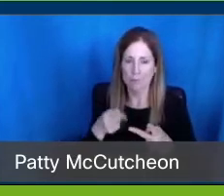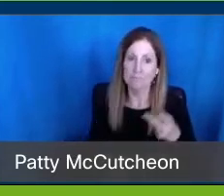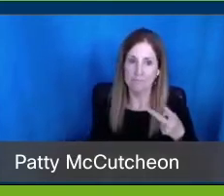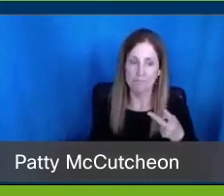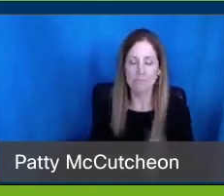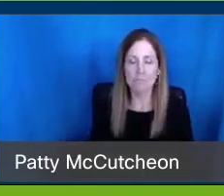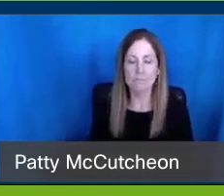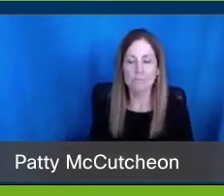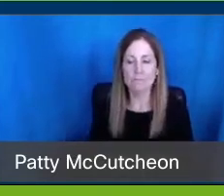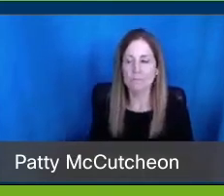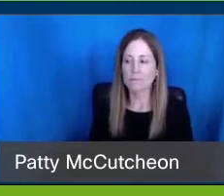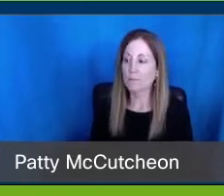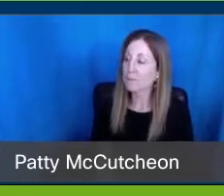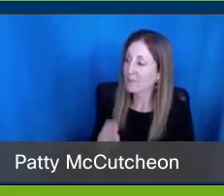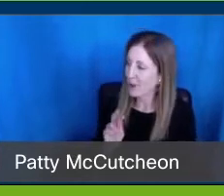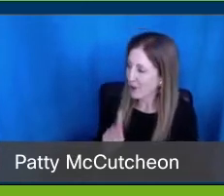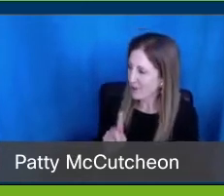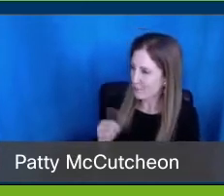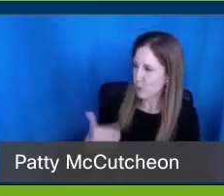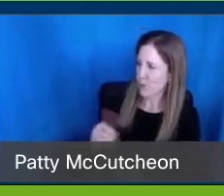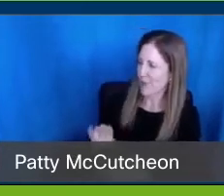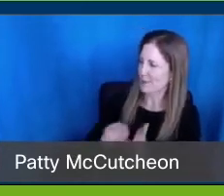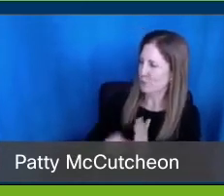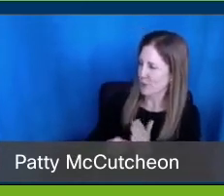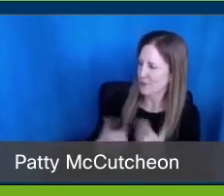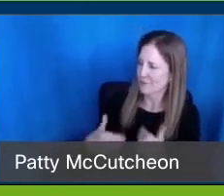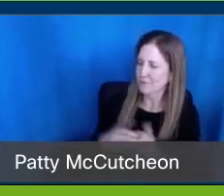[Tarek] Well, that's really impressive. Tell me a little bit about challenges you had